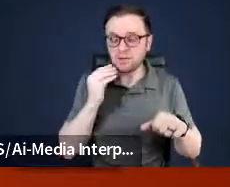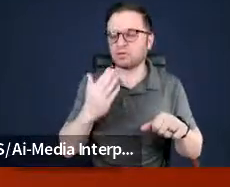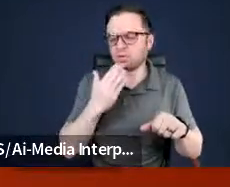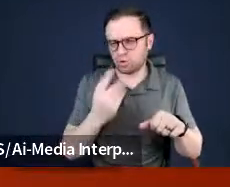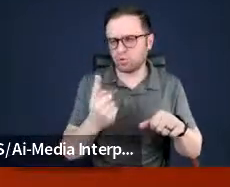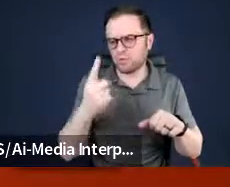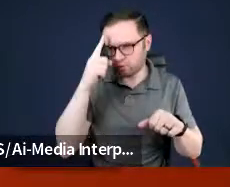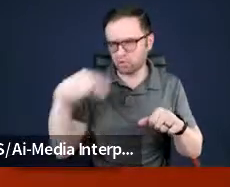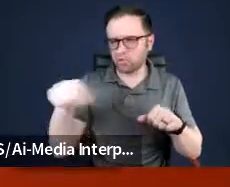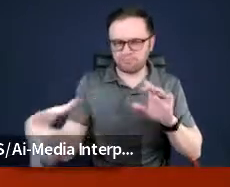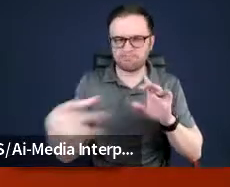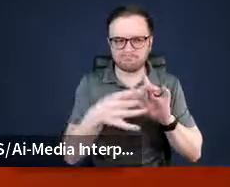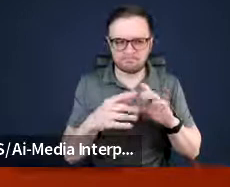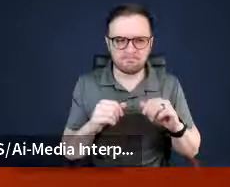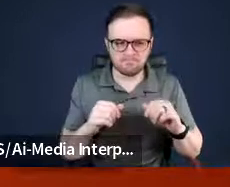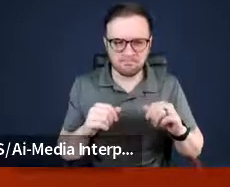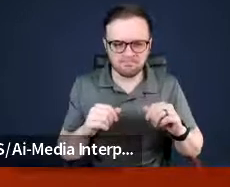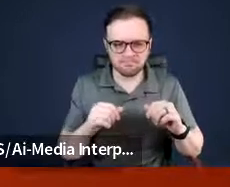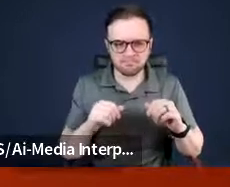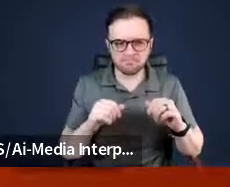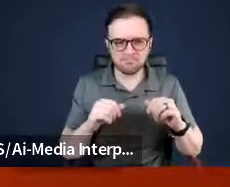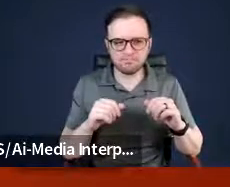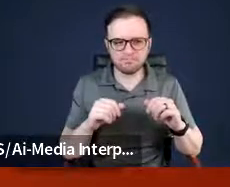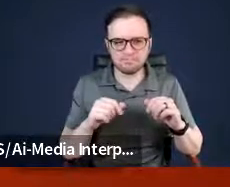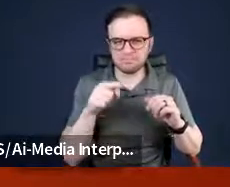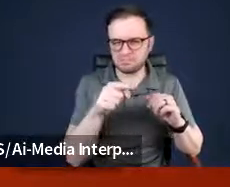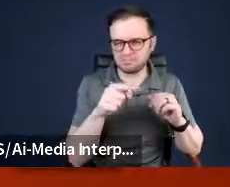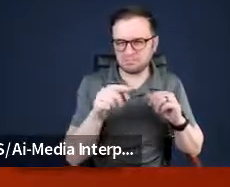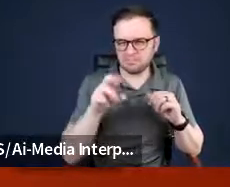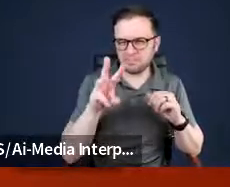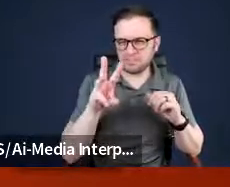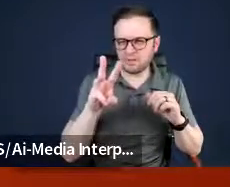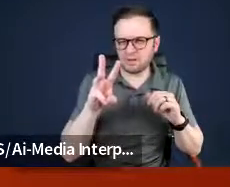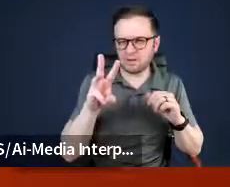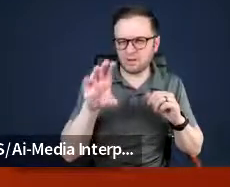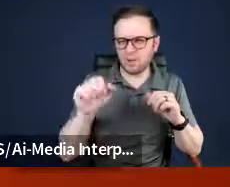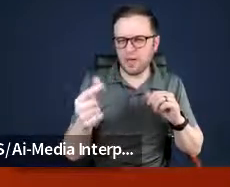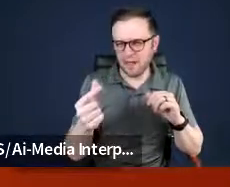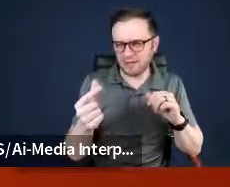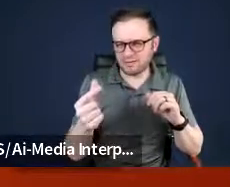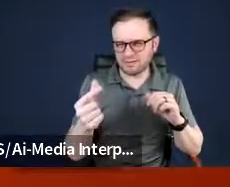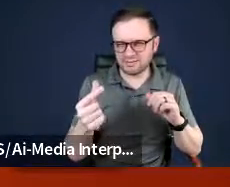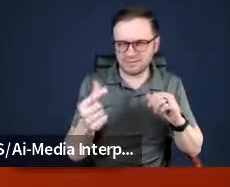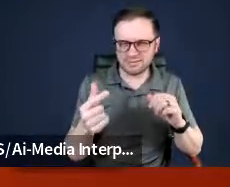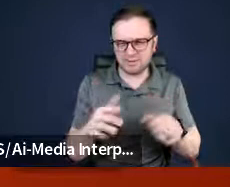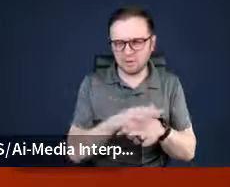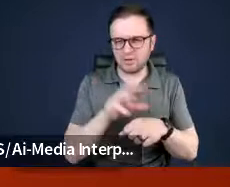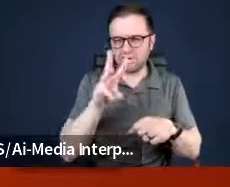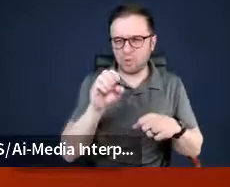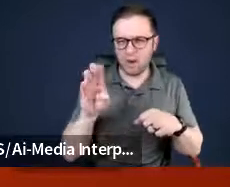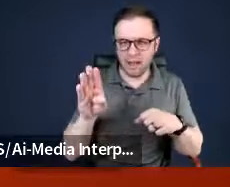even content managing and you just want to get your feet feet wet this is an awesome session for you.